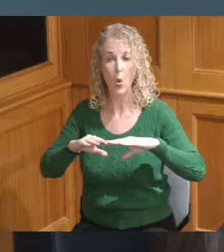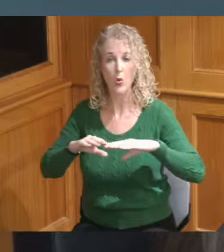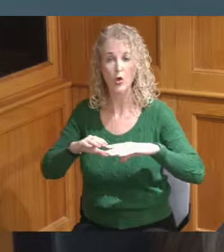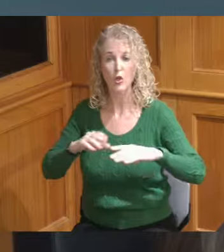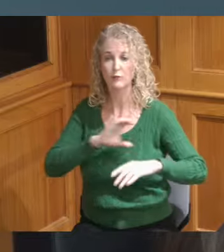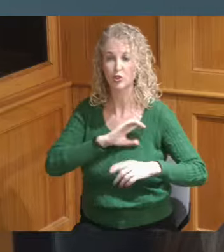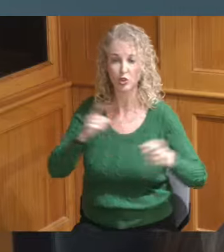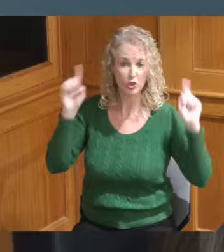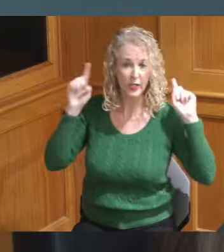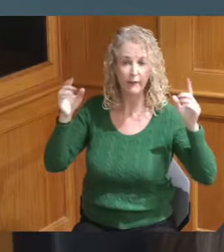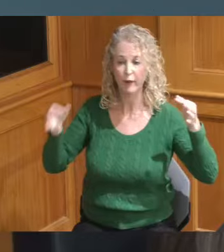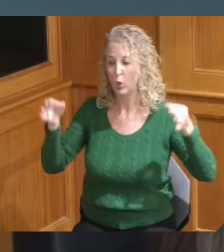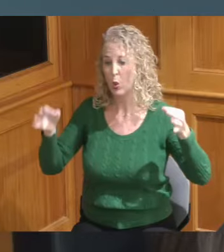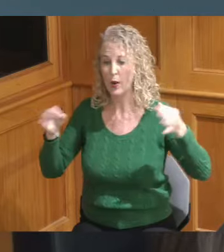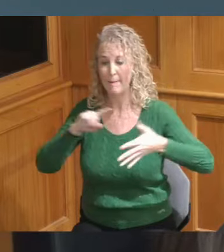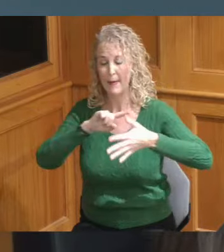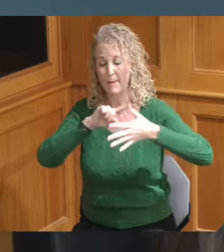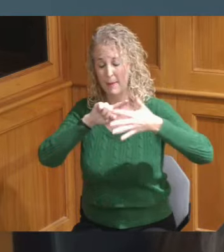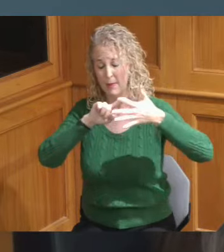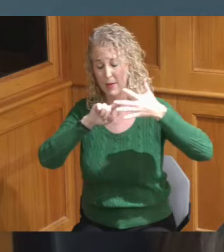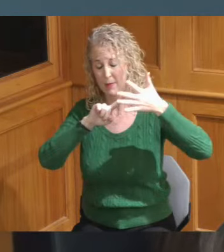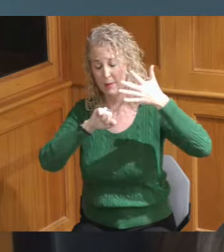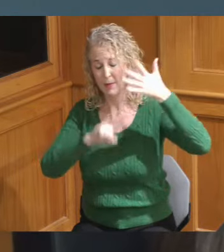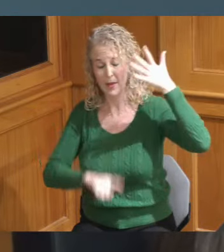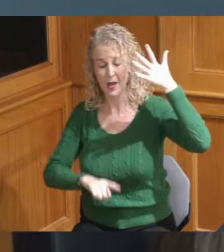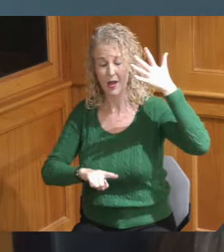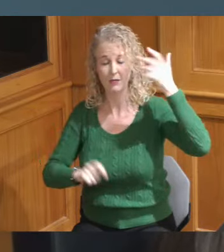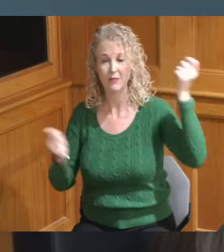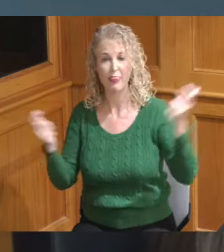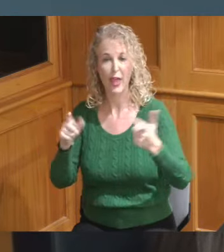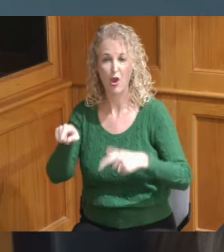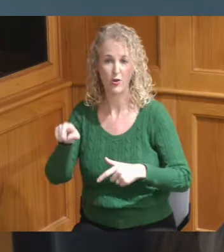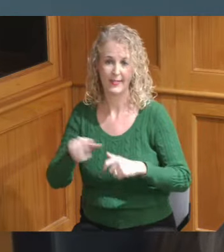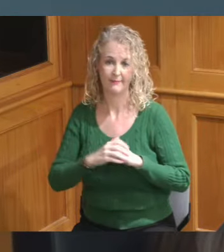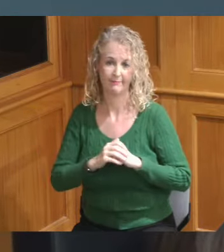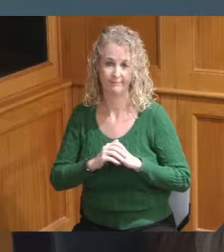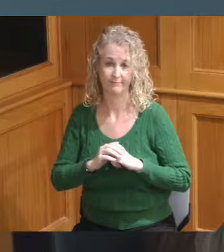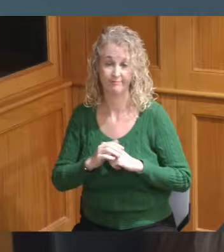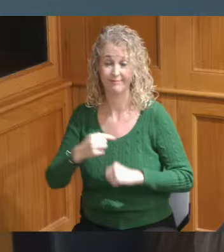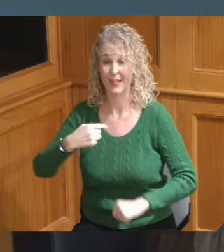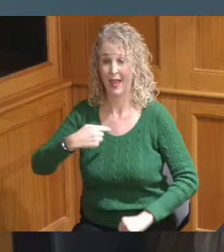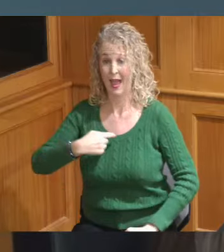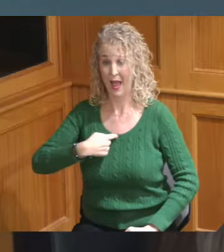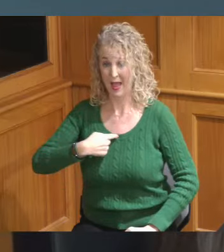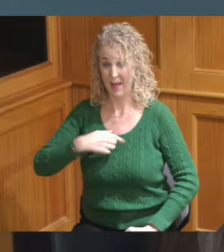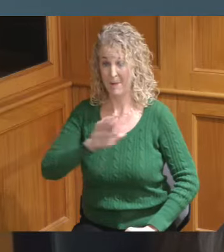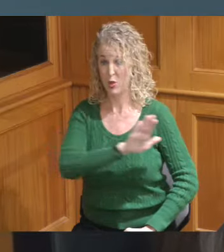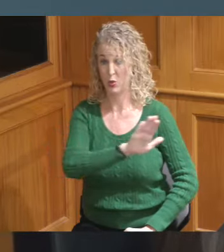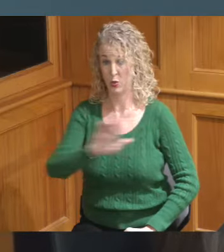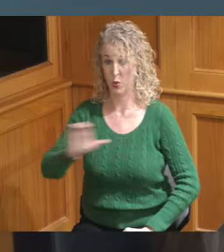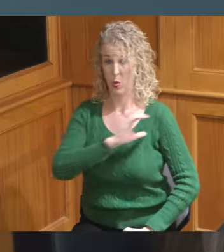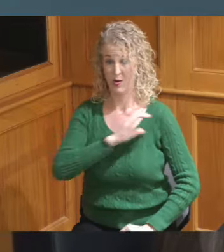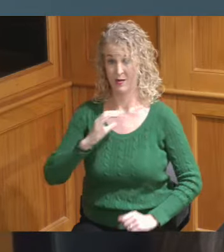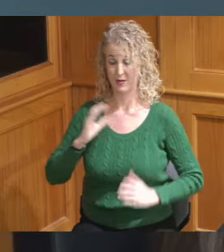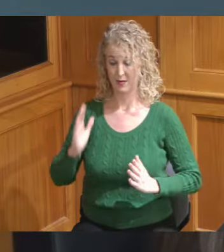Prosecutors, just to name a few. As your Commissioner, it's my job to fund these requests,